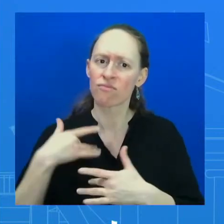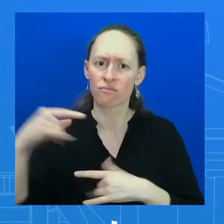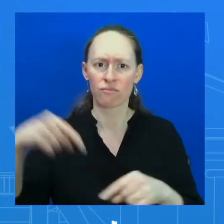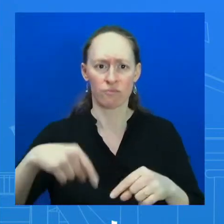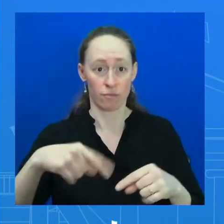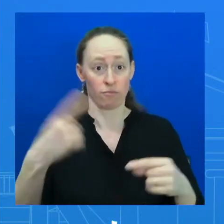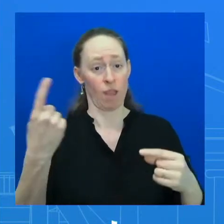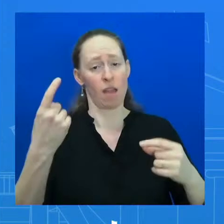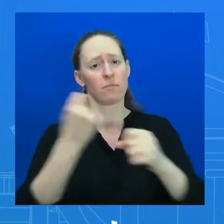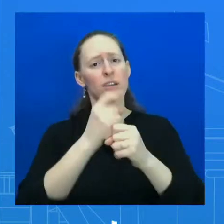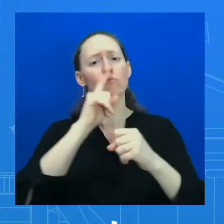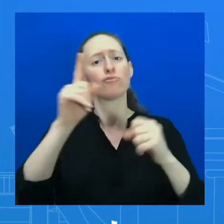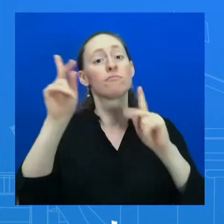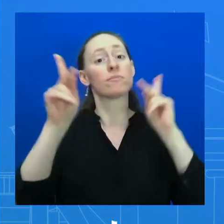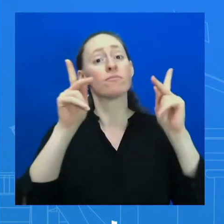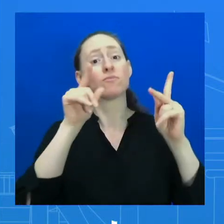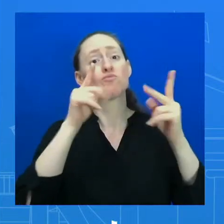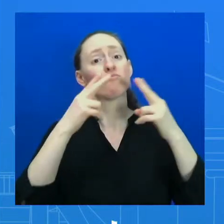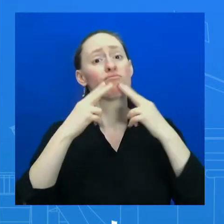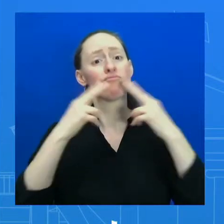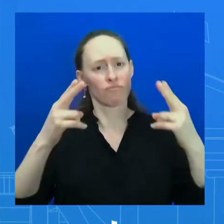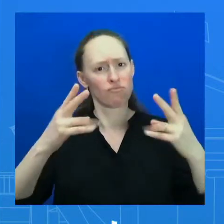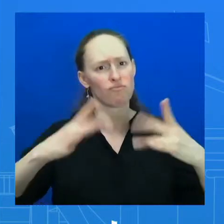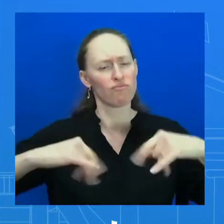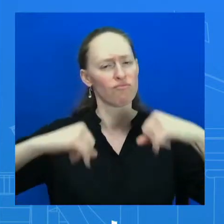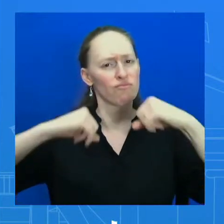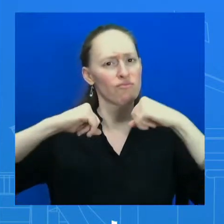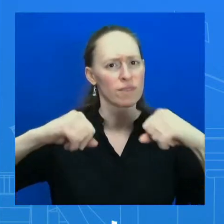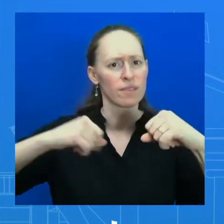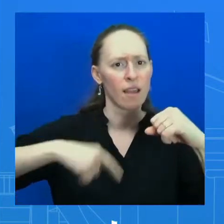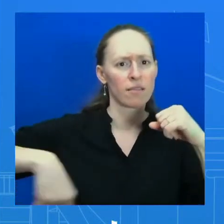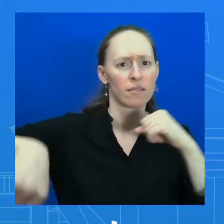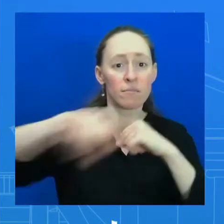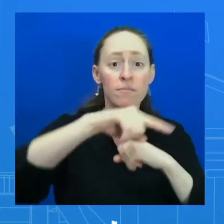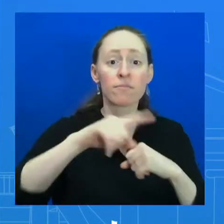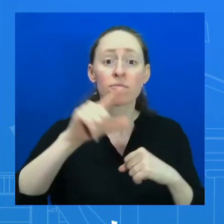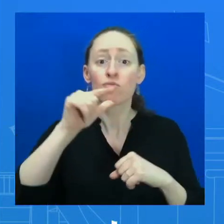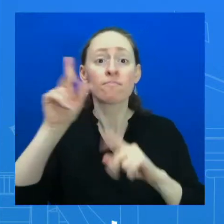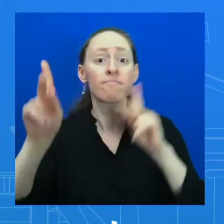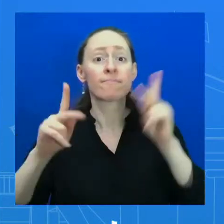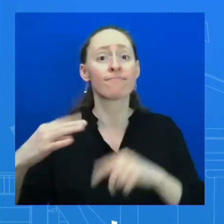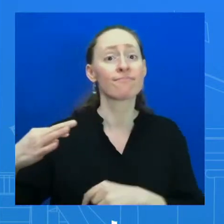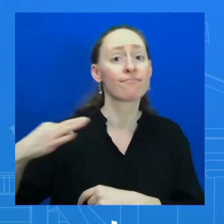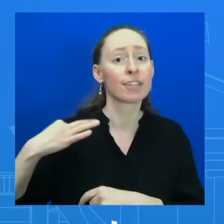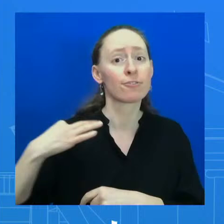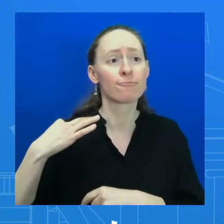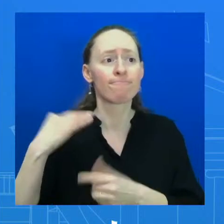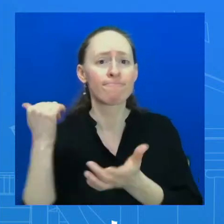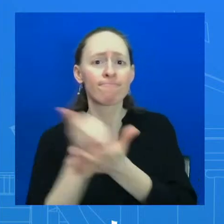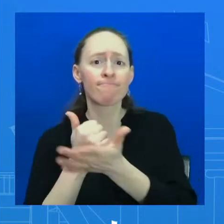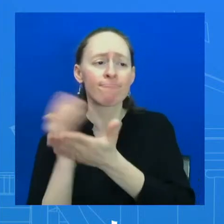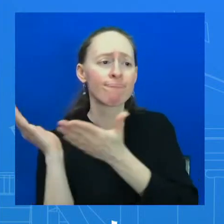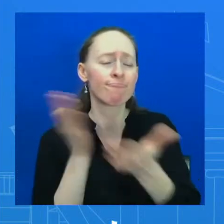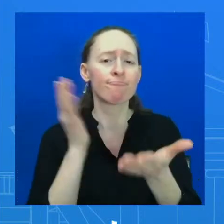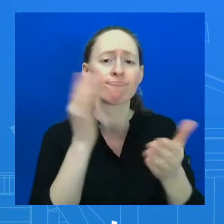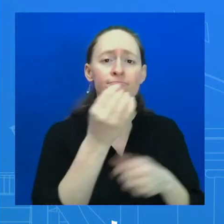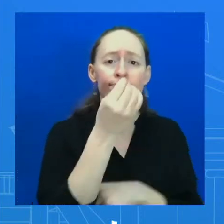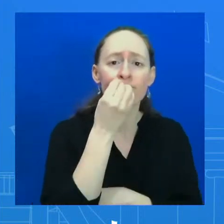including those humanitarian aid workers who are out there. And yes, he's outraged and he's heartbroken by what happened yesterday.